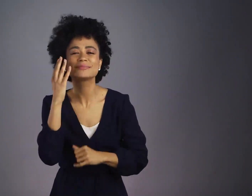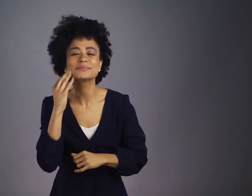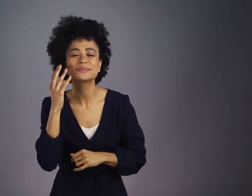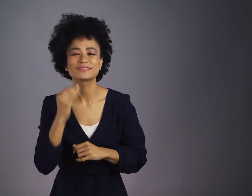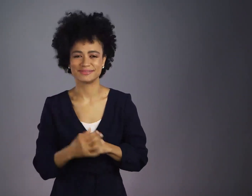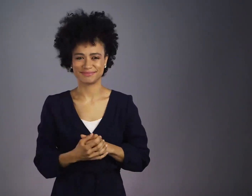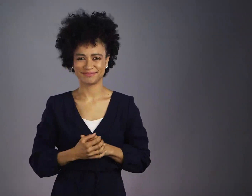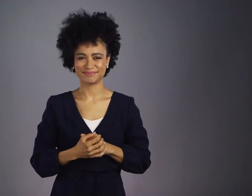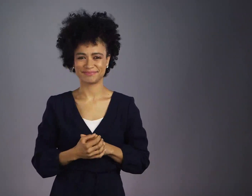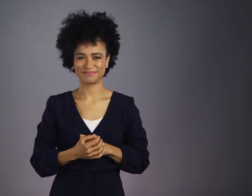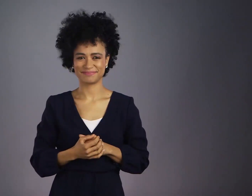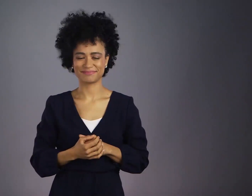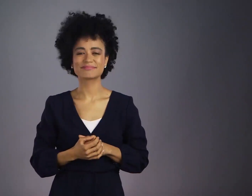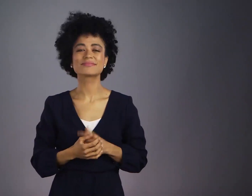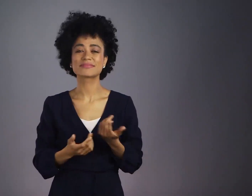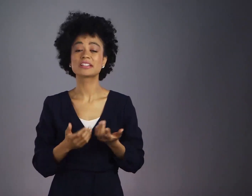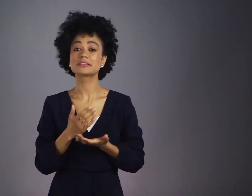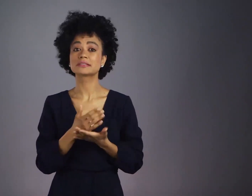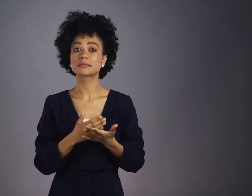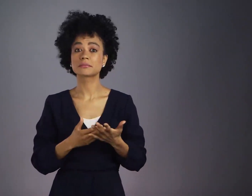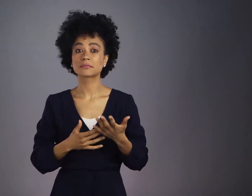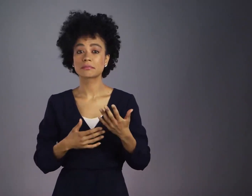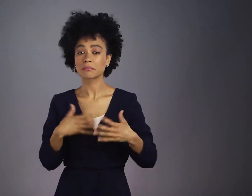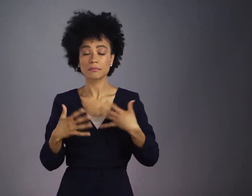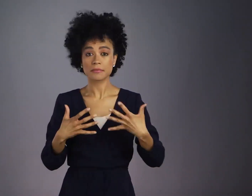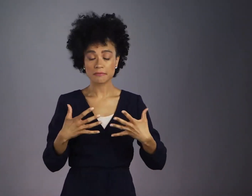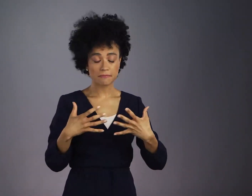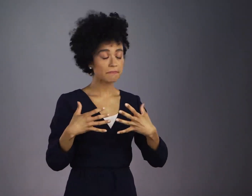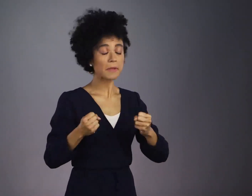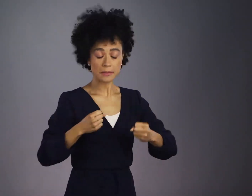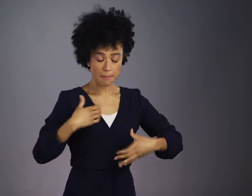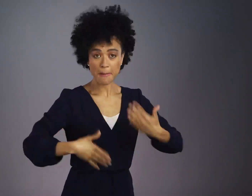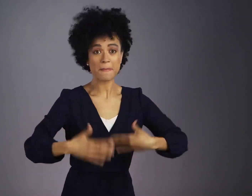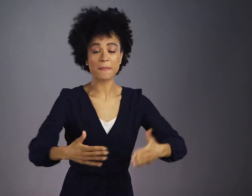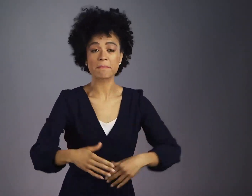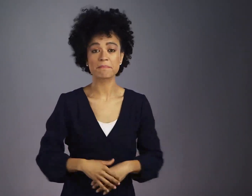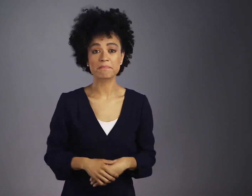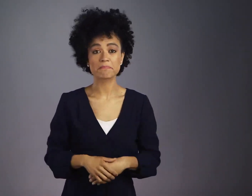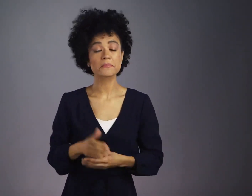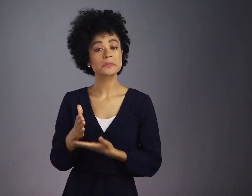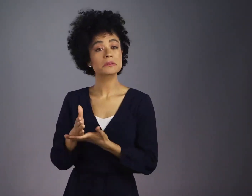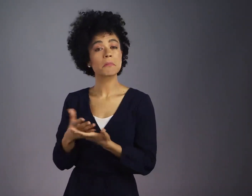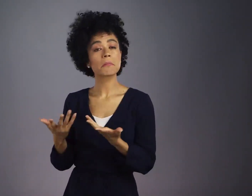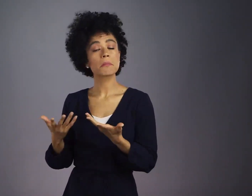They are being fulﬁlled among us — sometimes quickly,